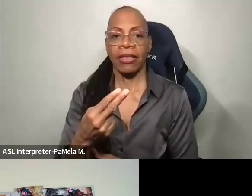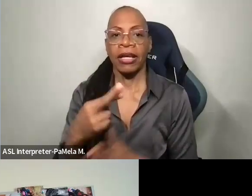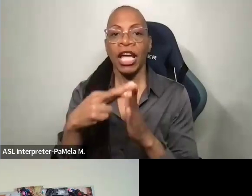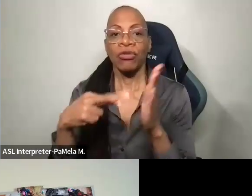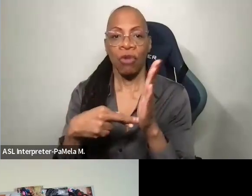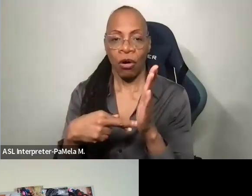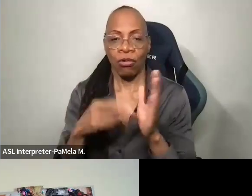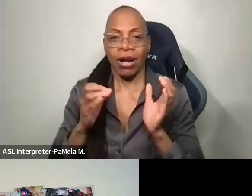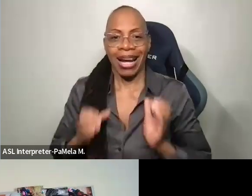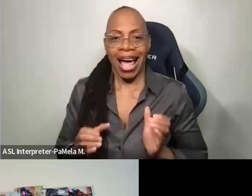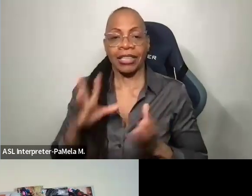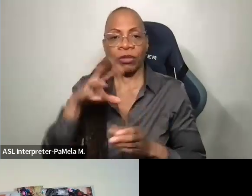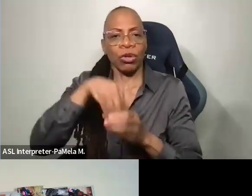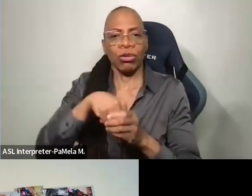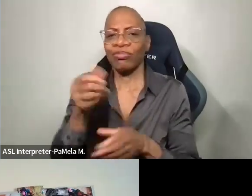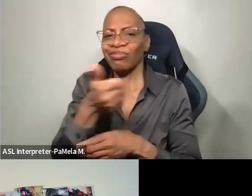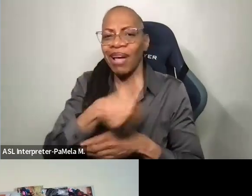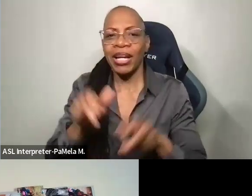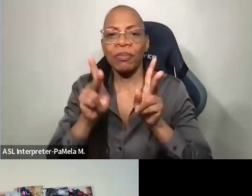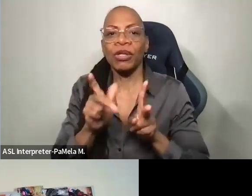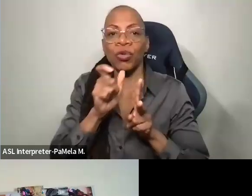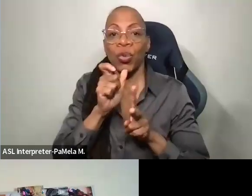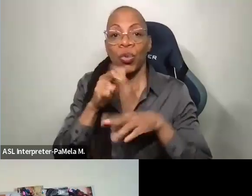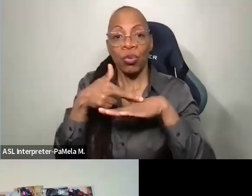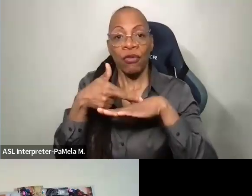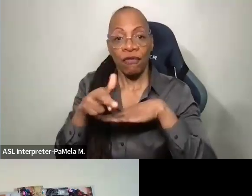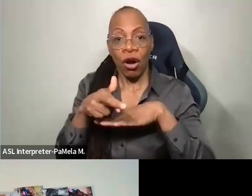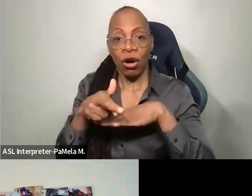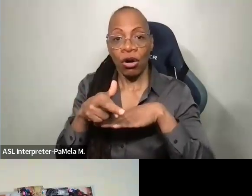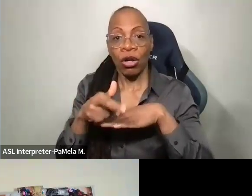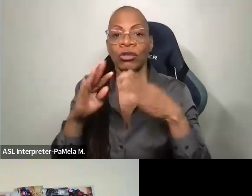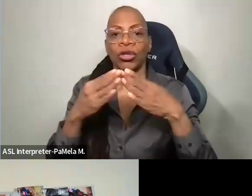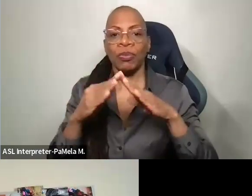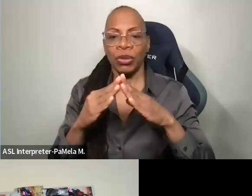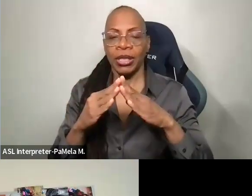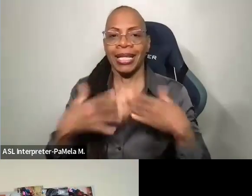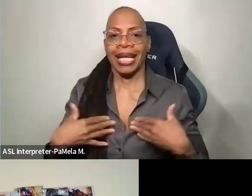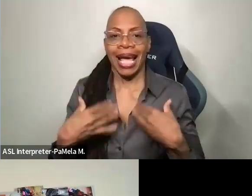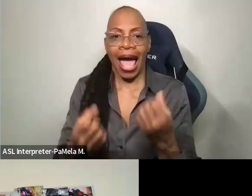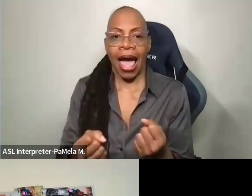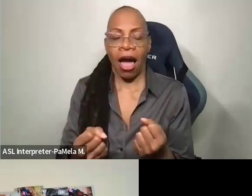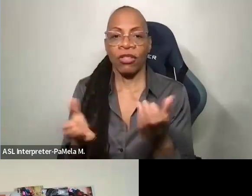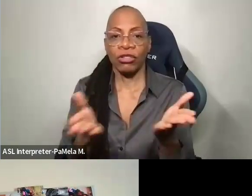It would include anyone who you referred to community mental health services and that referral was attained.